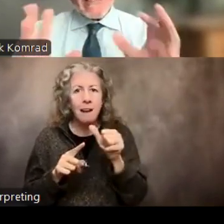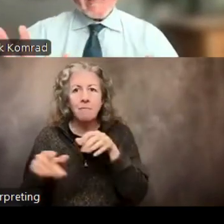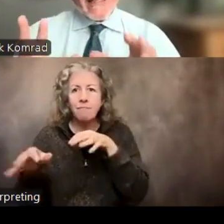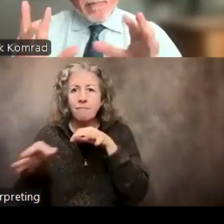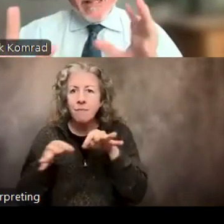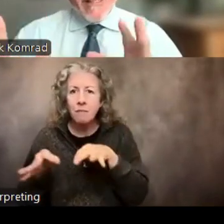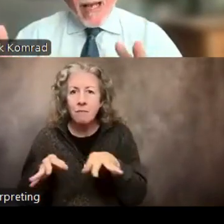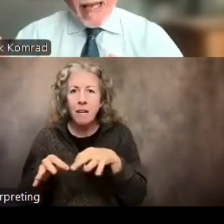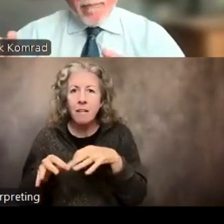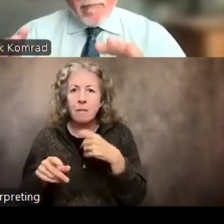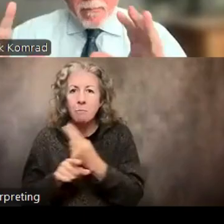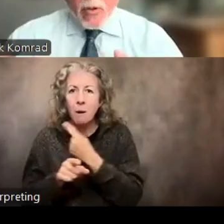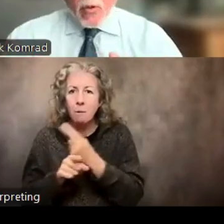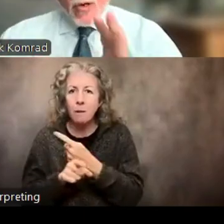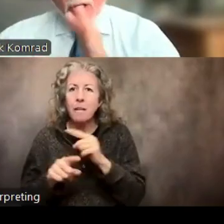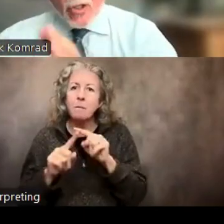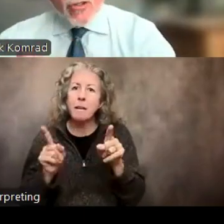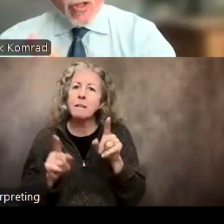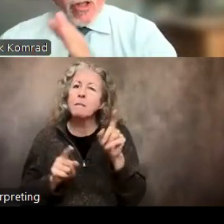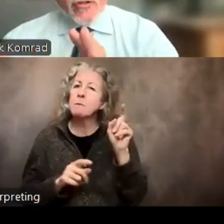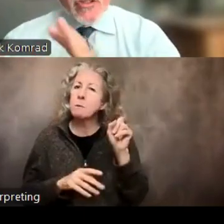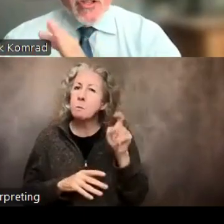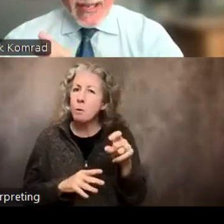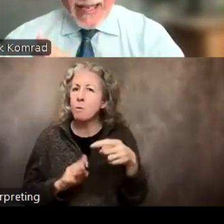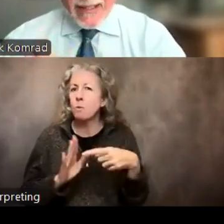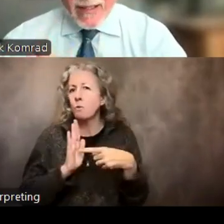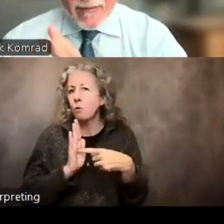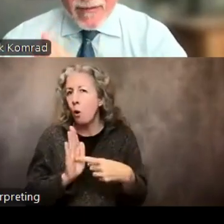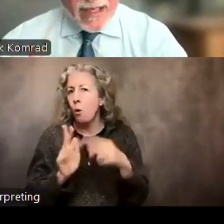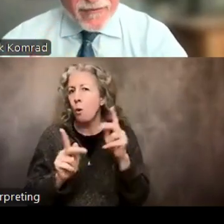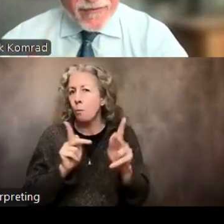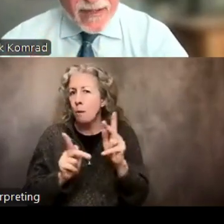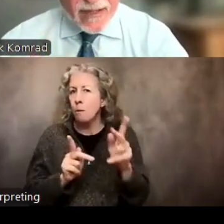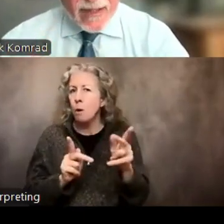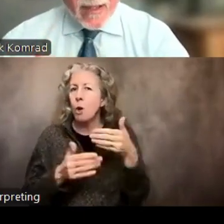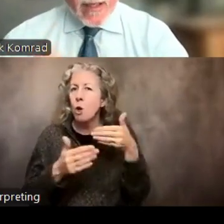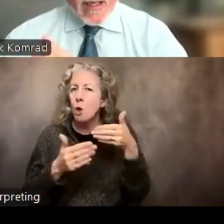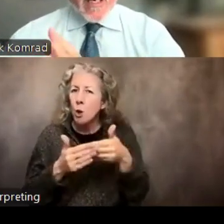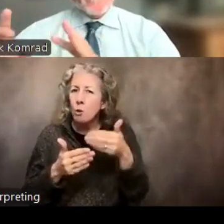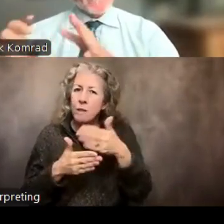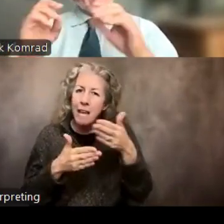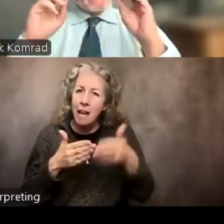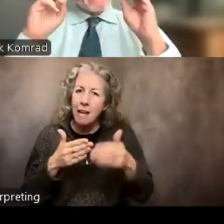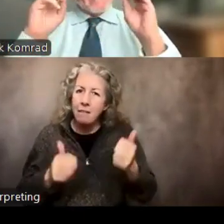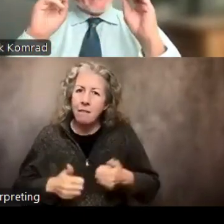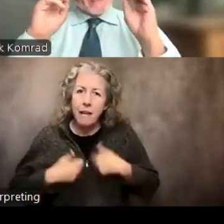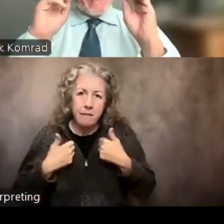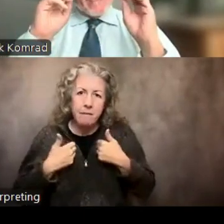least imply people who are close to the end of life. So they